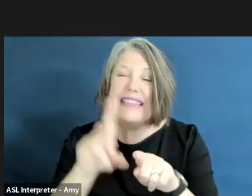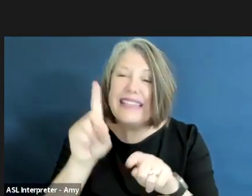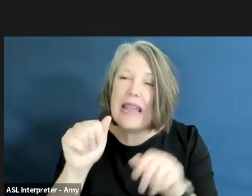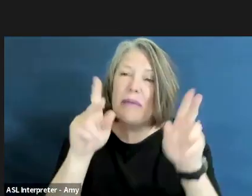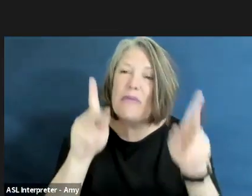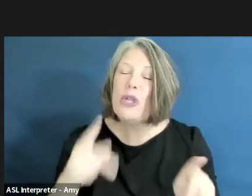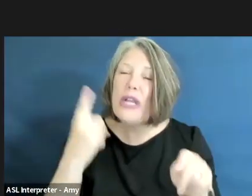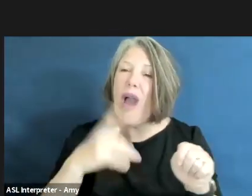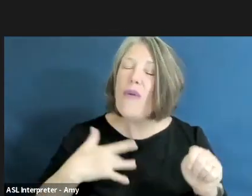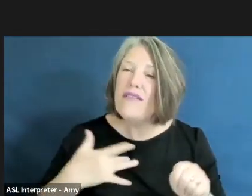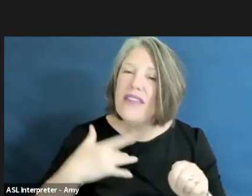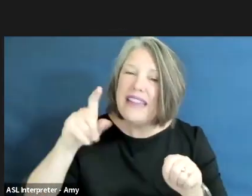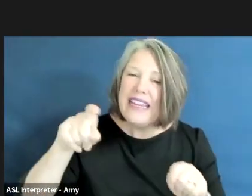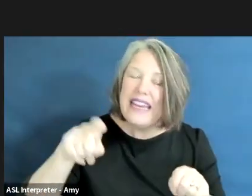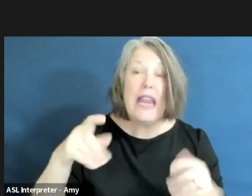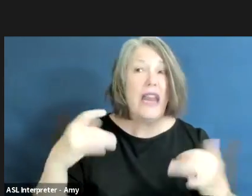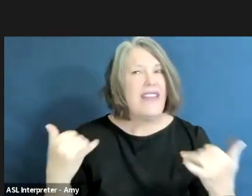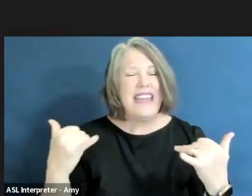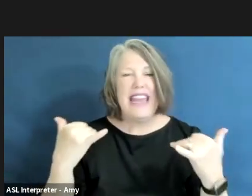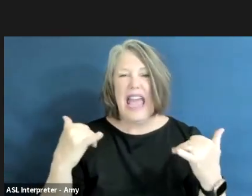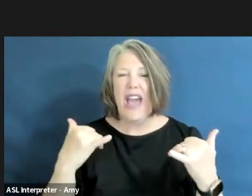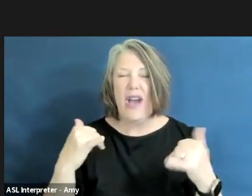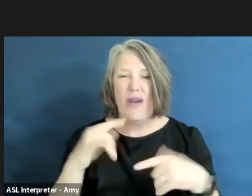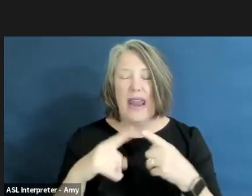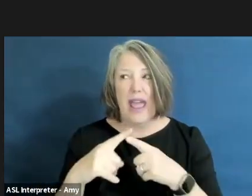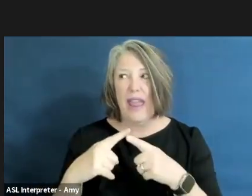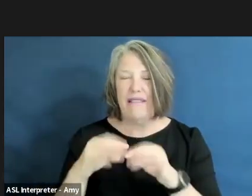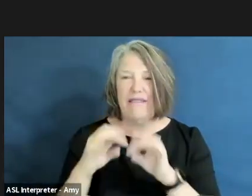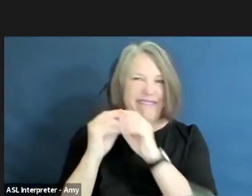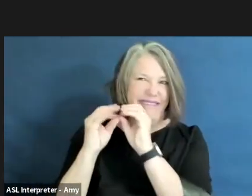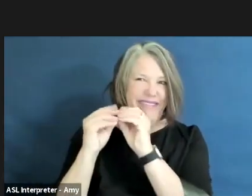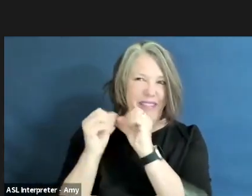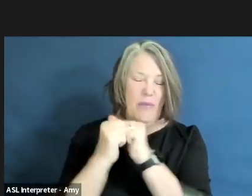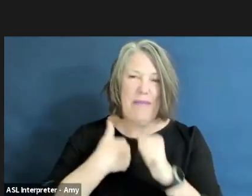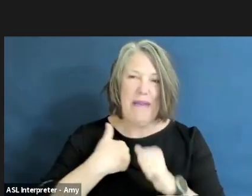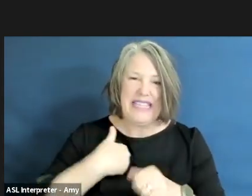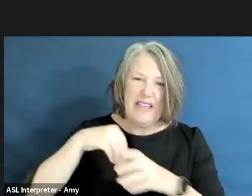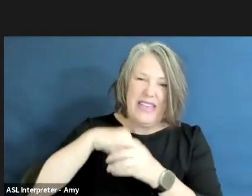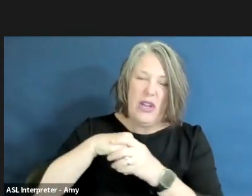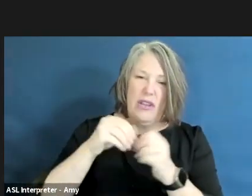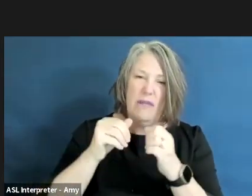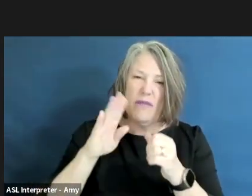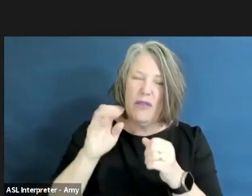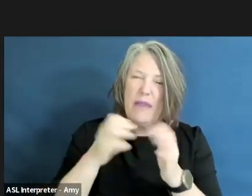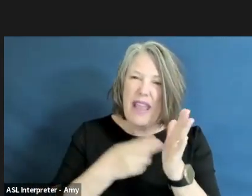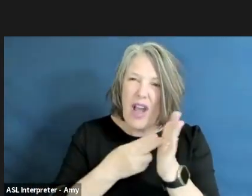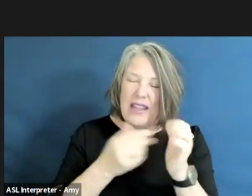and I argue with myself internally, to be on, to put that superhero cape on,